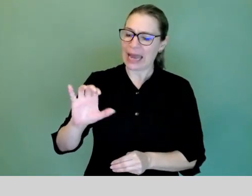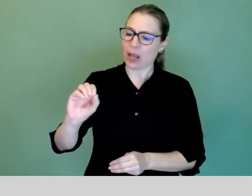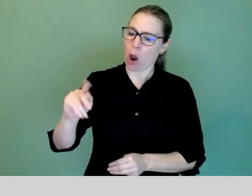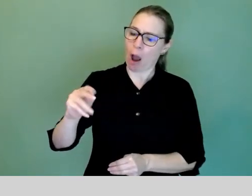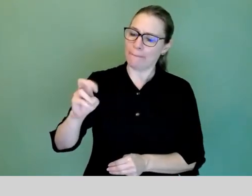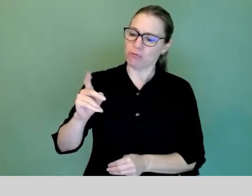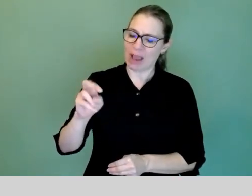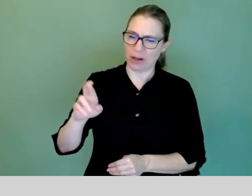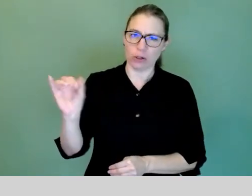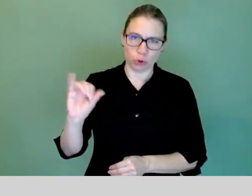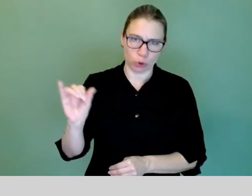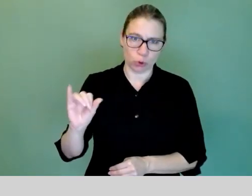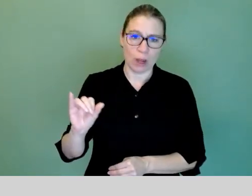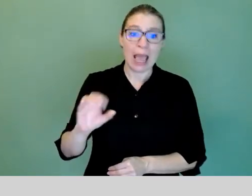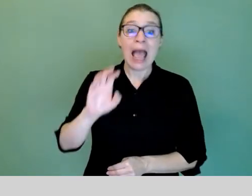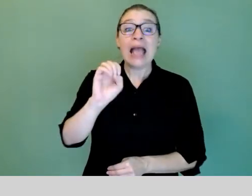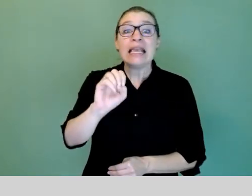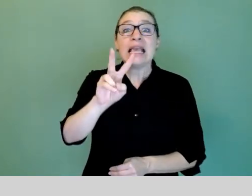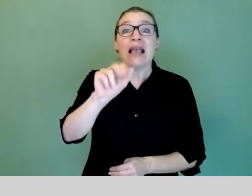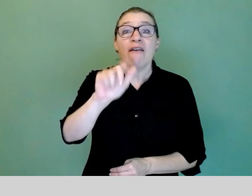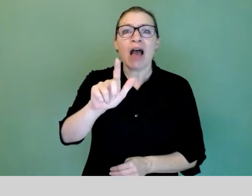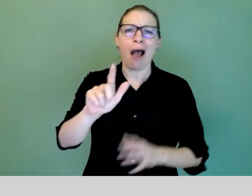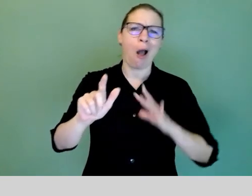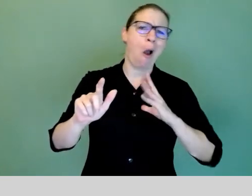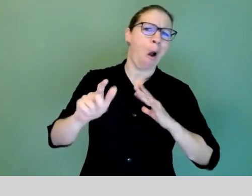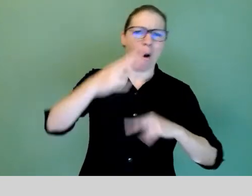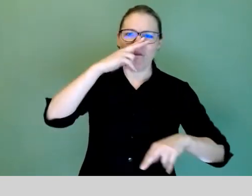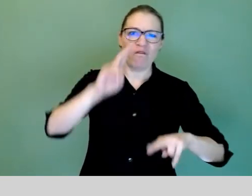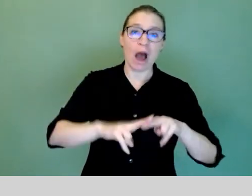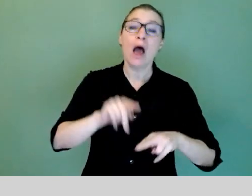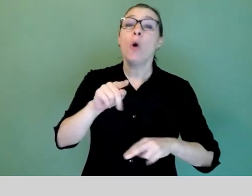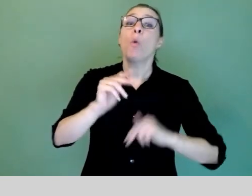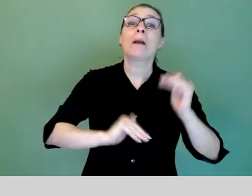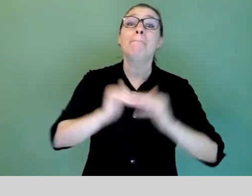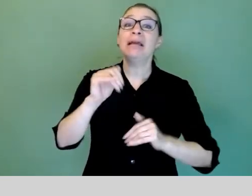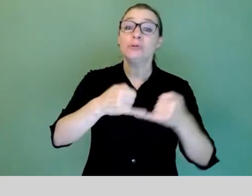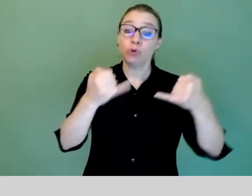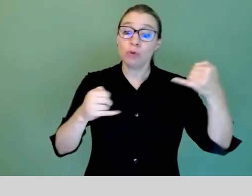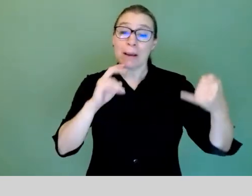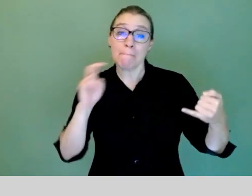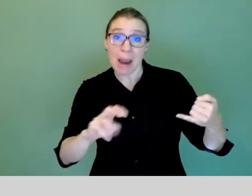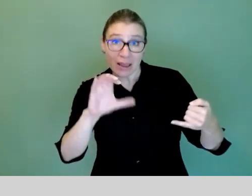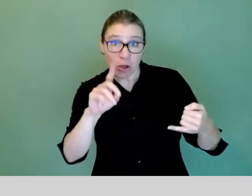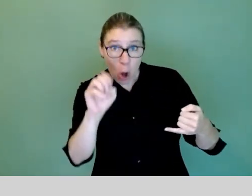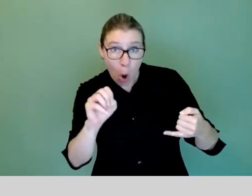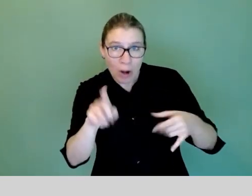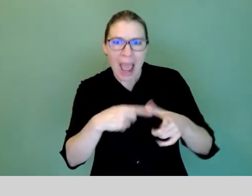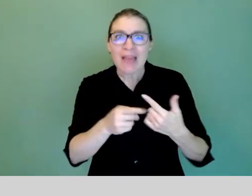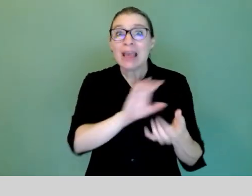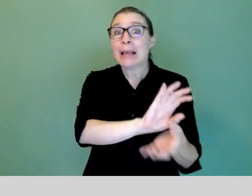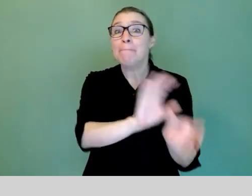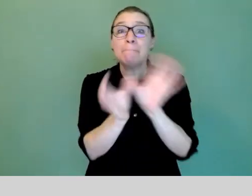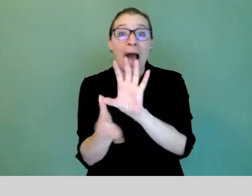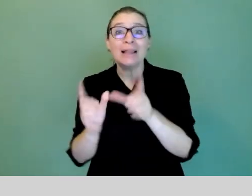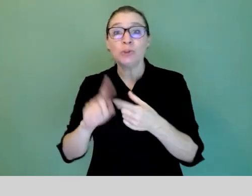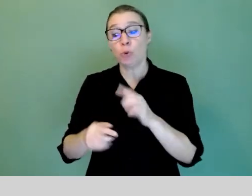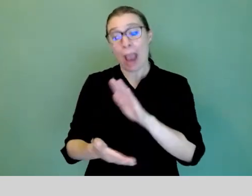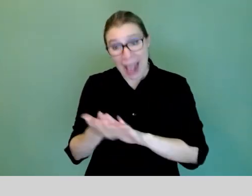eval is lots of fun. You can build up a string of Python code at runtime and then compile it into executable code.